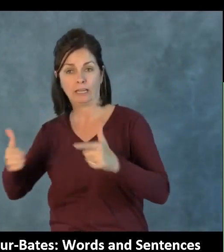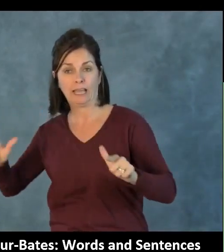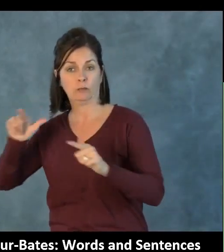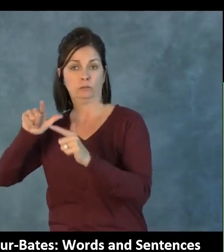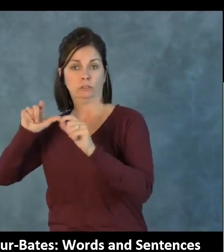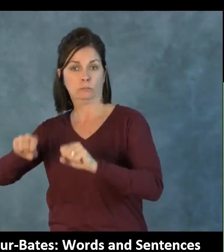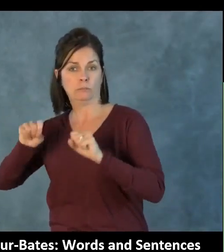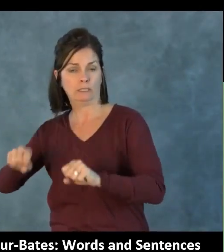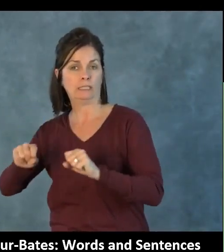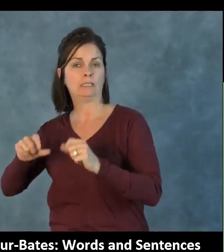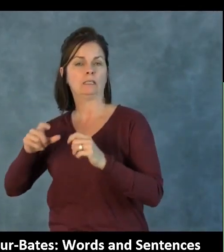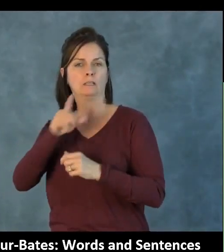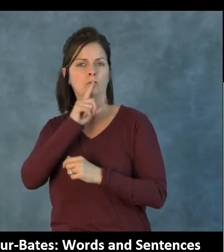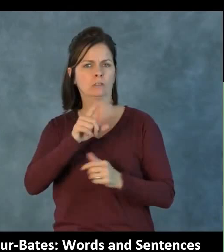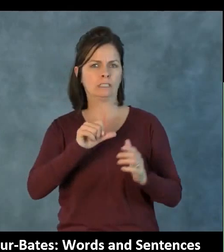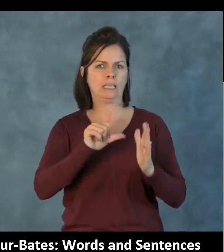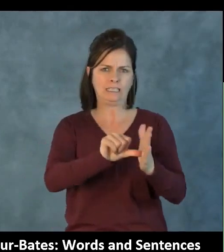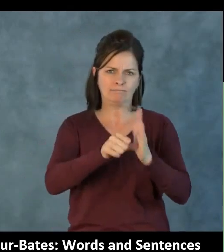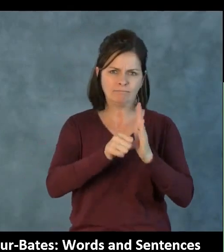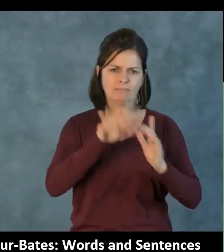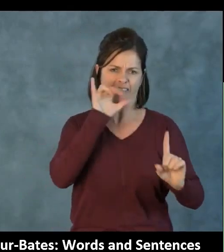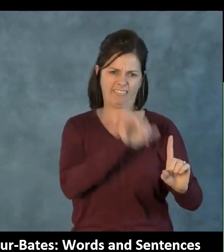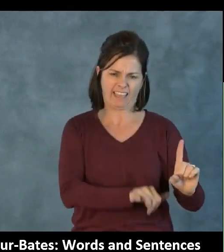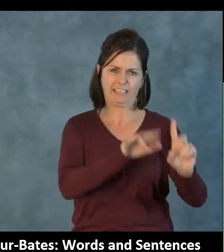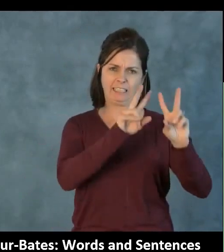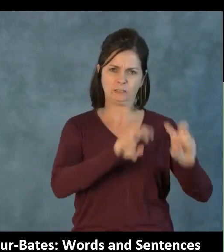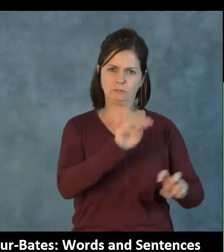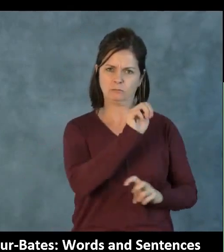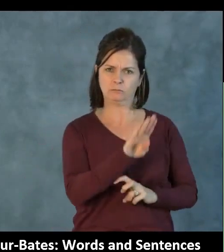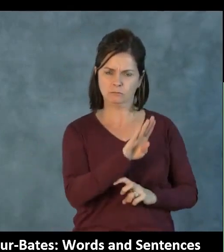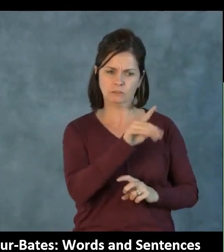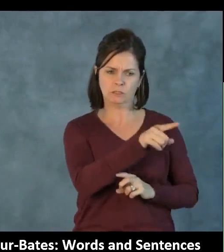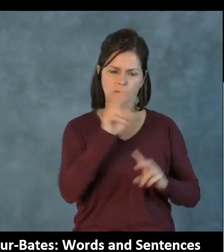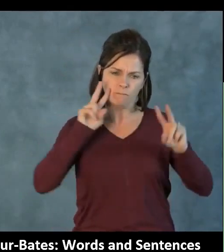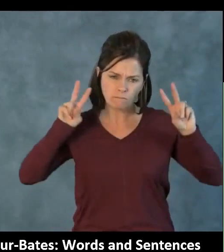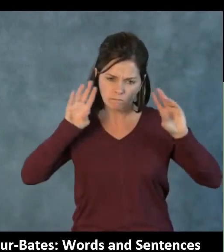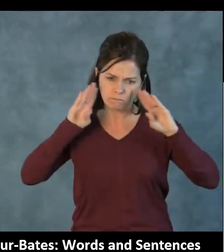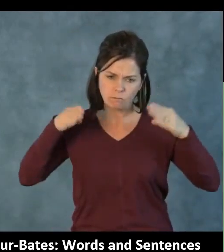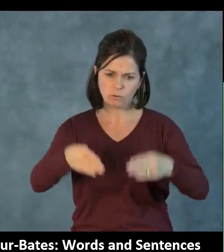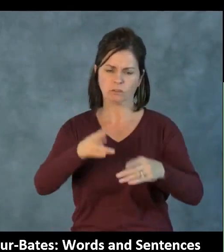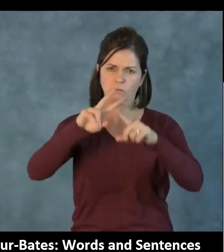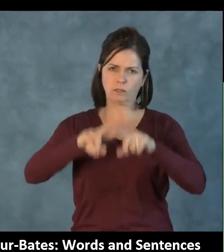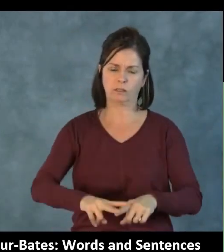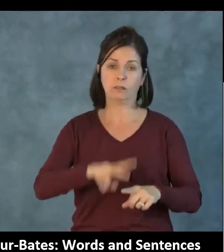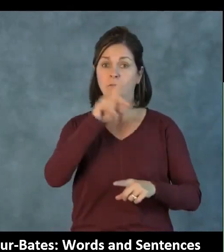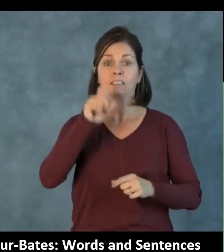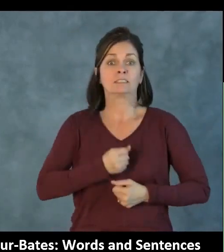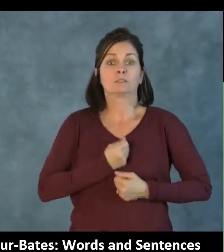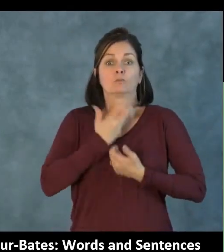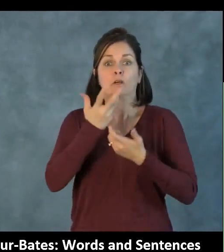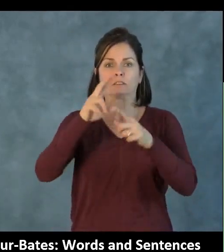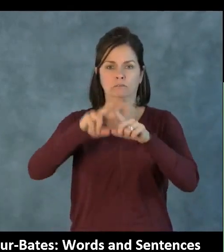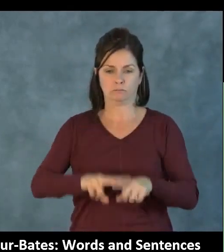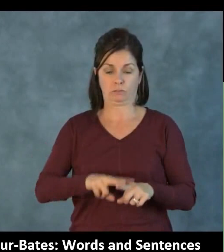that this instrument is looking at vocabulary because expressive vocabulary is of very, very high